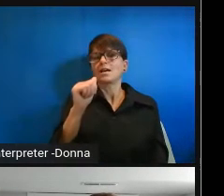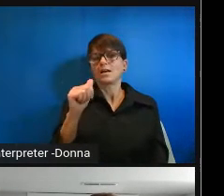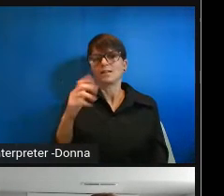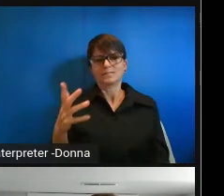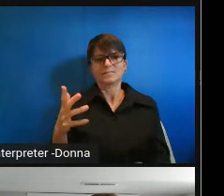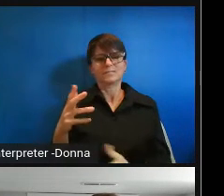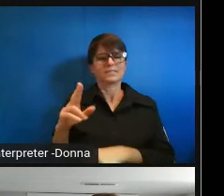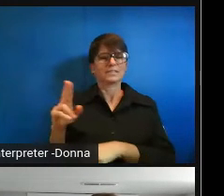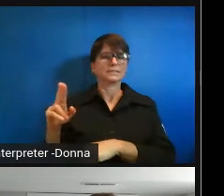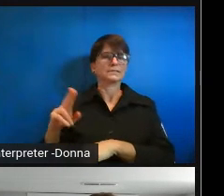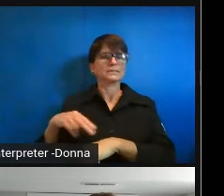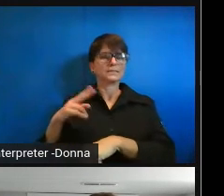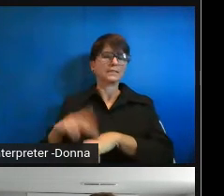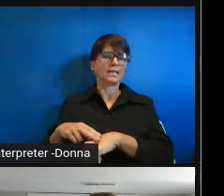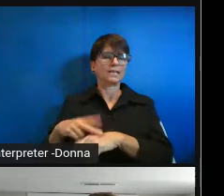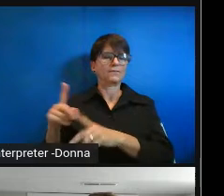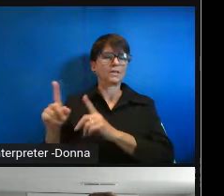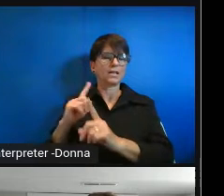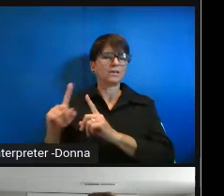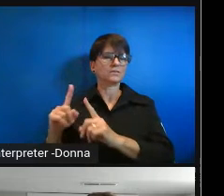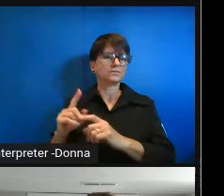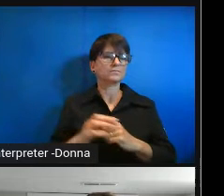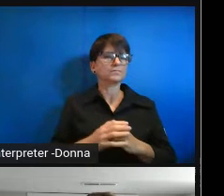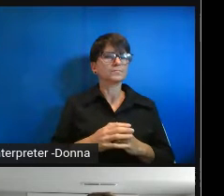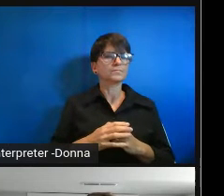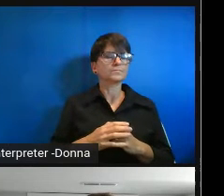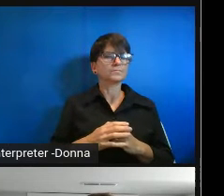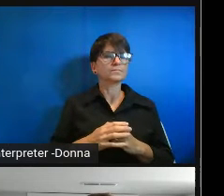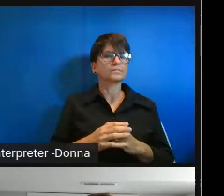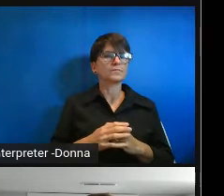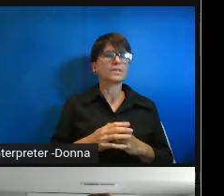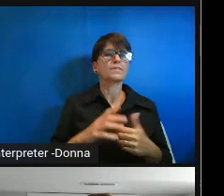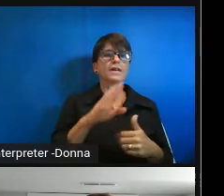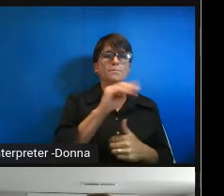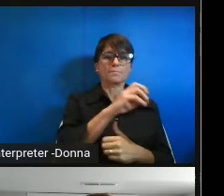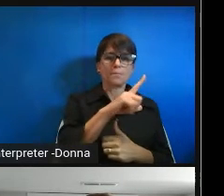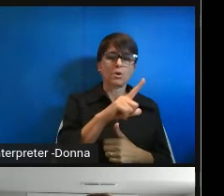Next, we'll dive into the differences between modals, light boxes, and pop-ups.